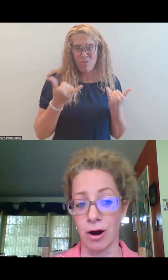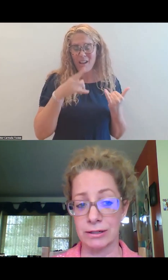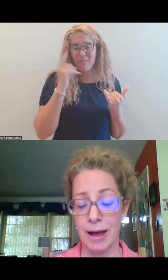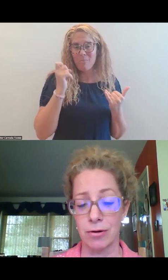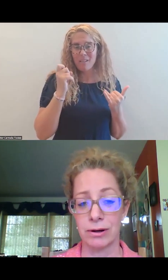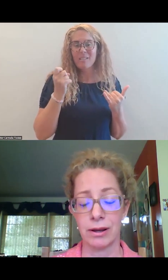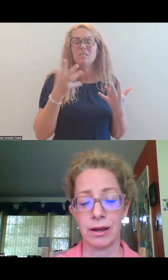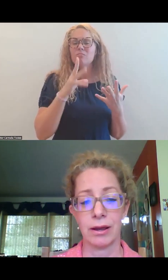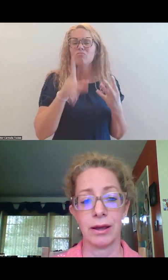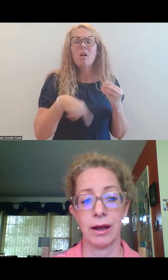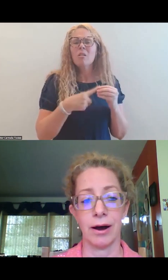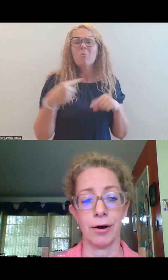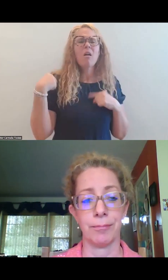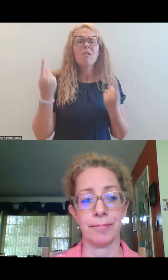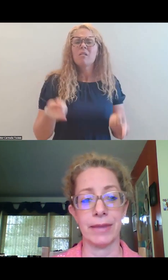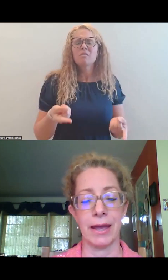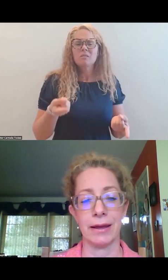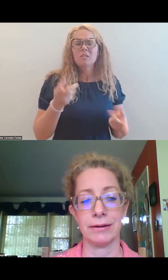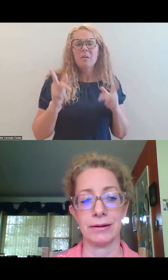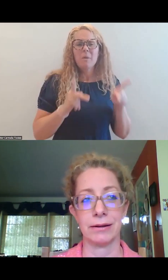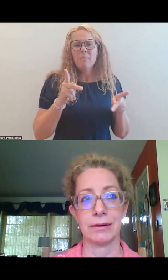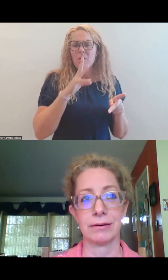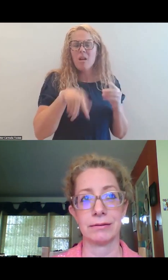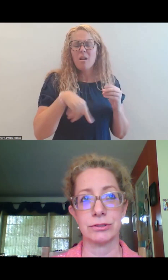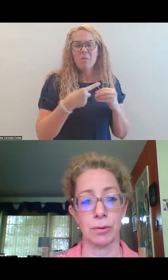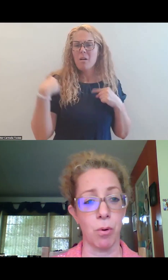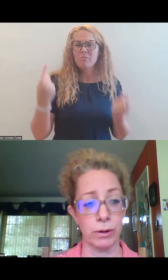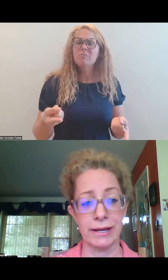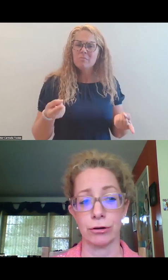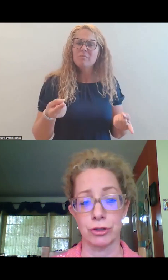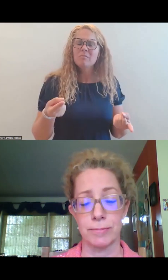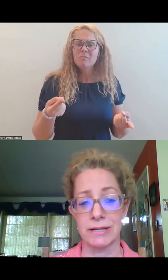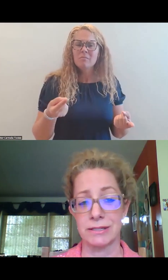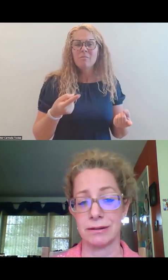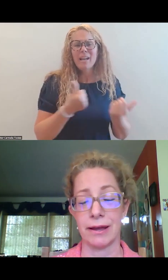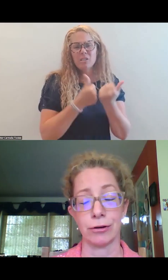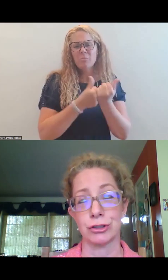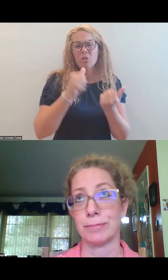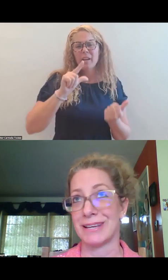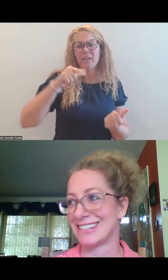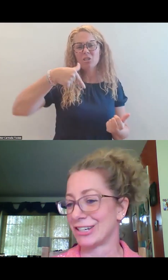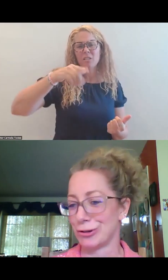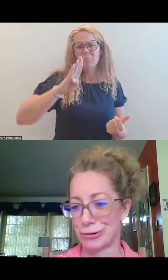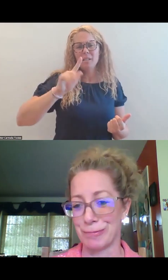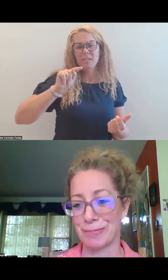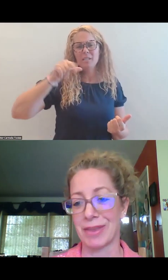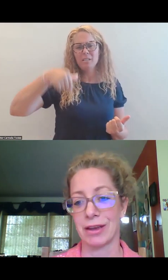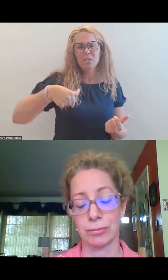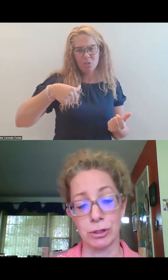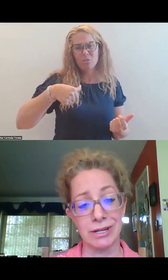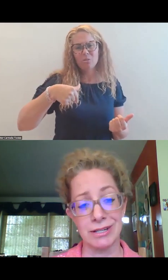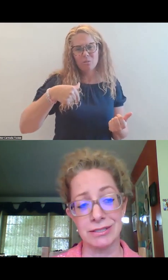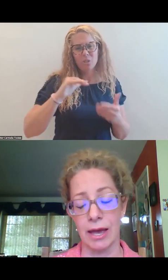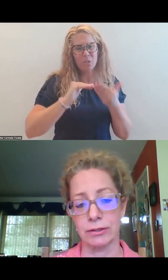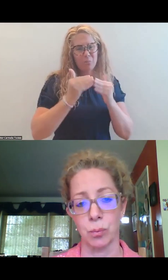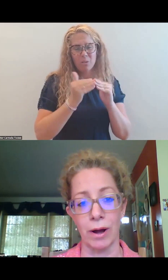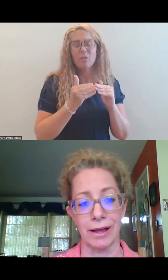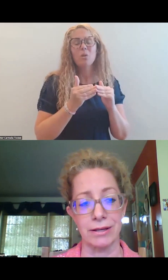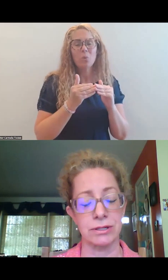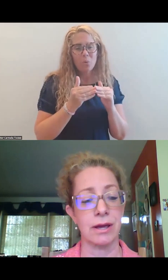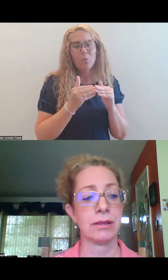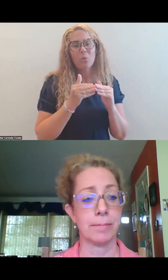TALKED ABOUT AND SUPPORTING LGBTQ COMMUNITIES AND AS WELL AS THE